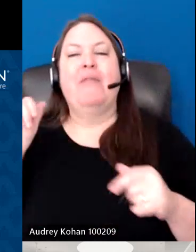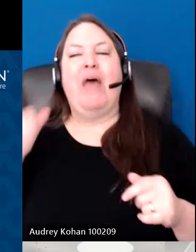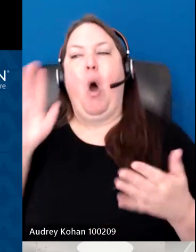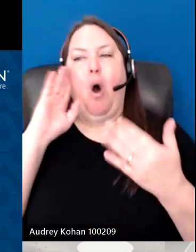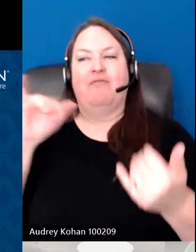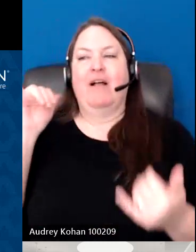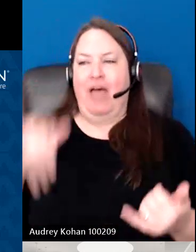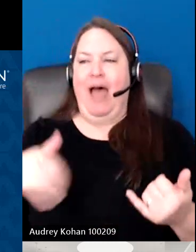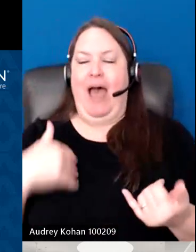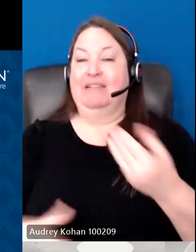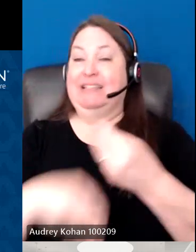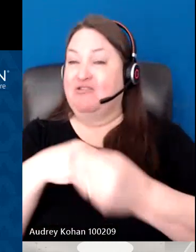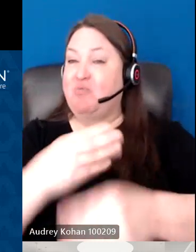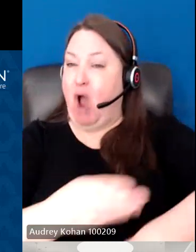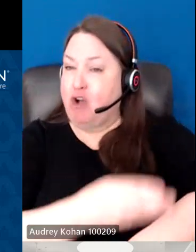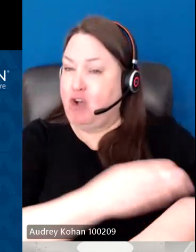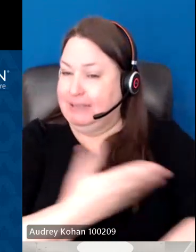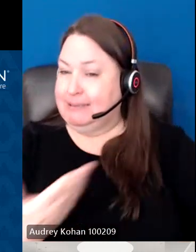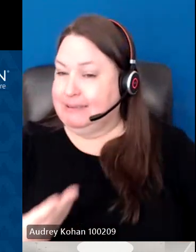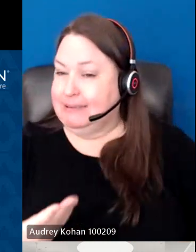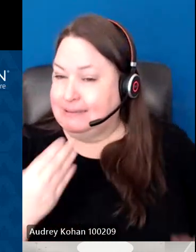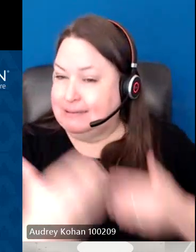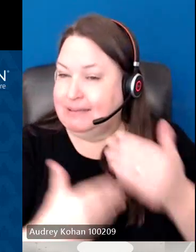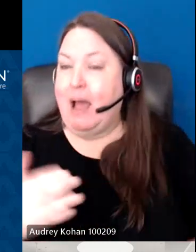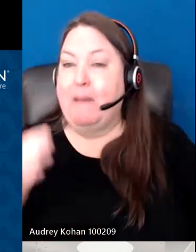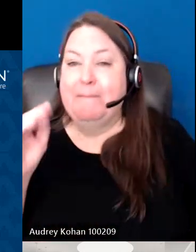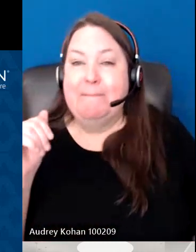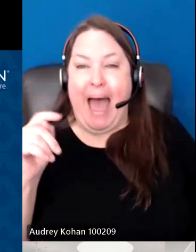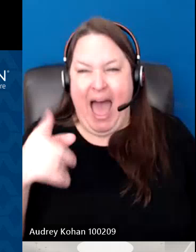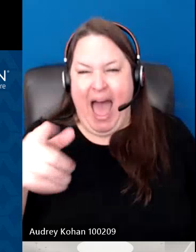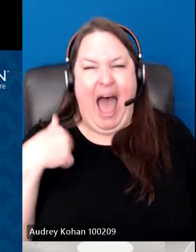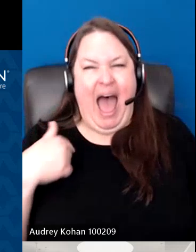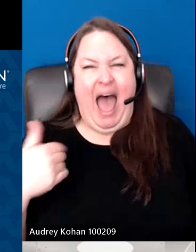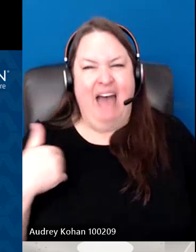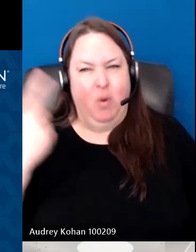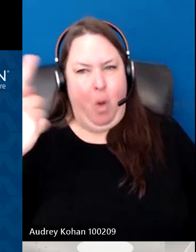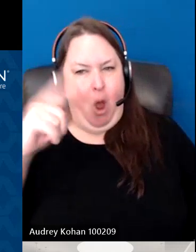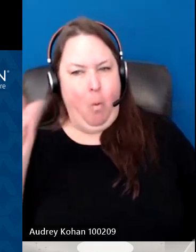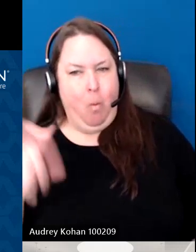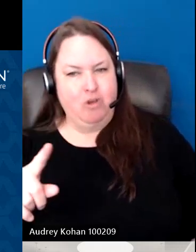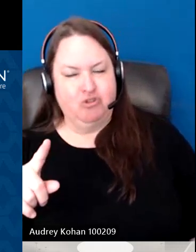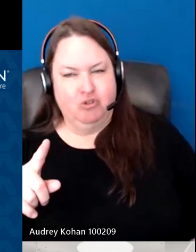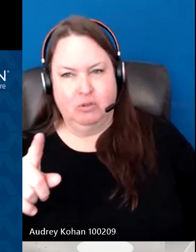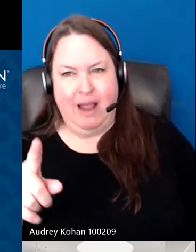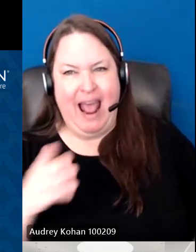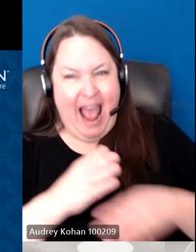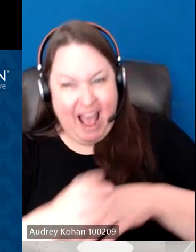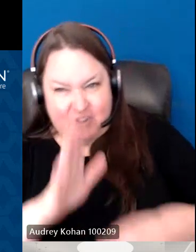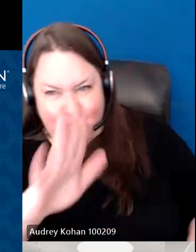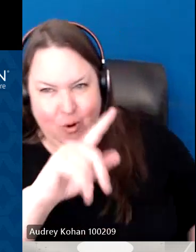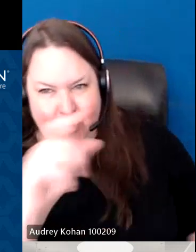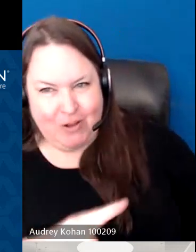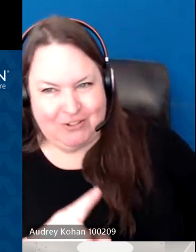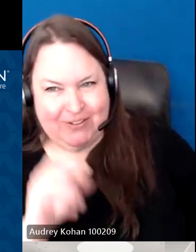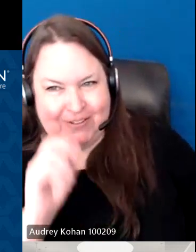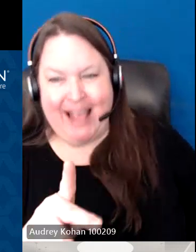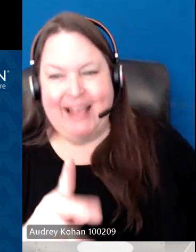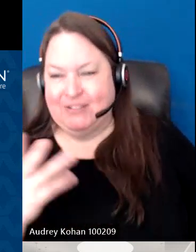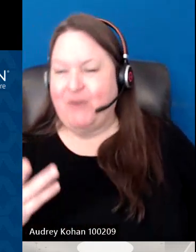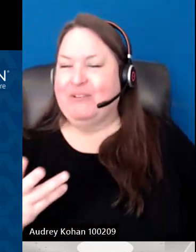additional progress um Matt I have one question um after your question okay so if it you could